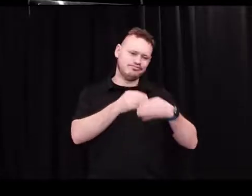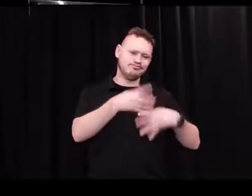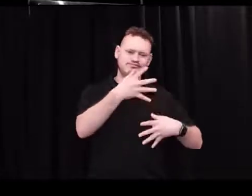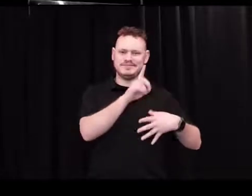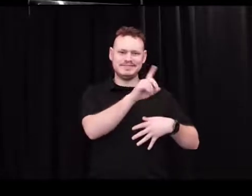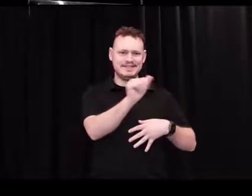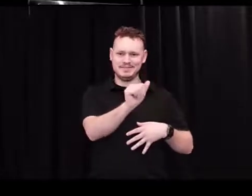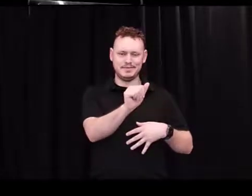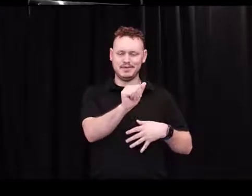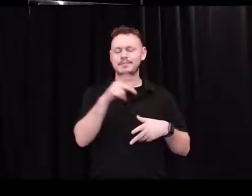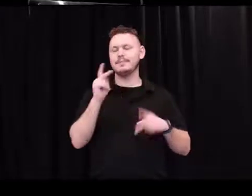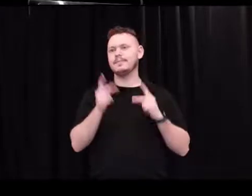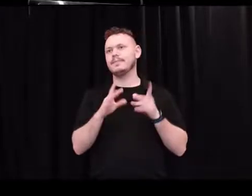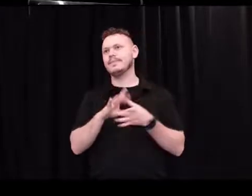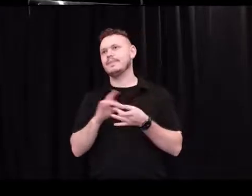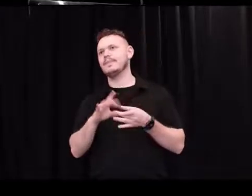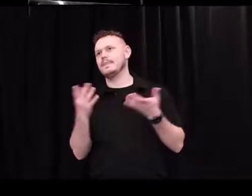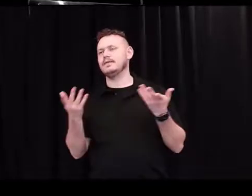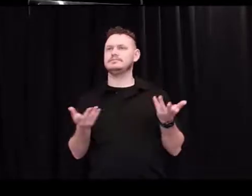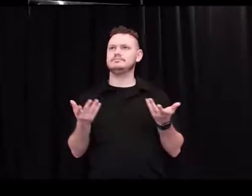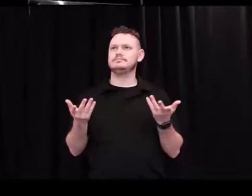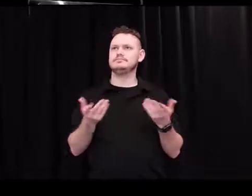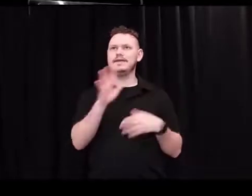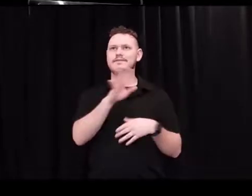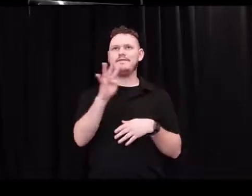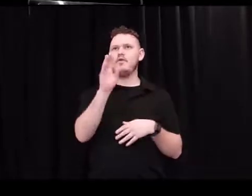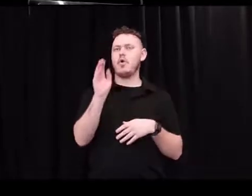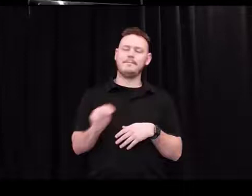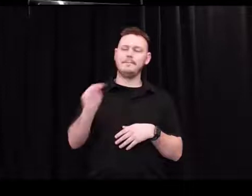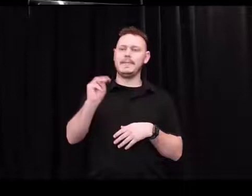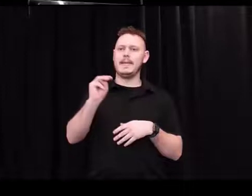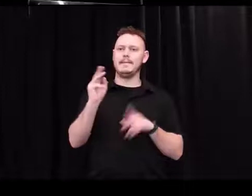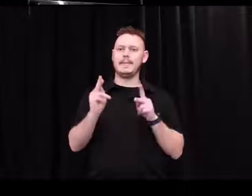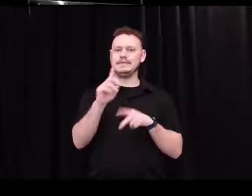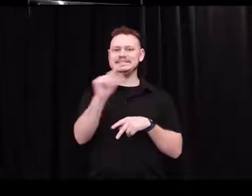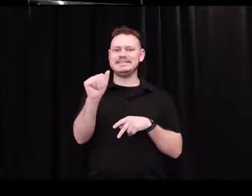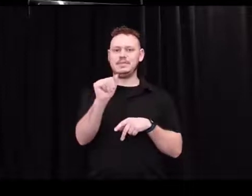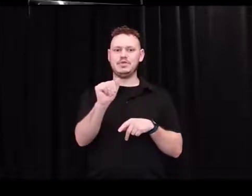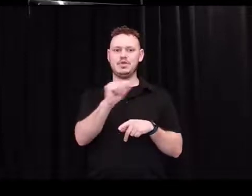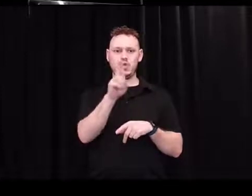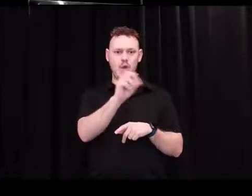and people say there's 54 million people disabled in the United States and then you